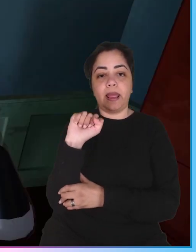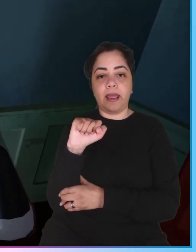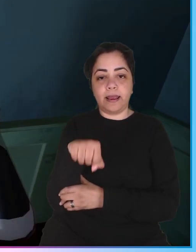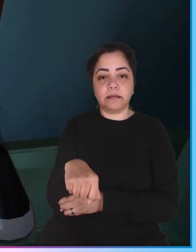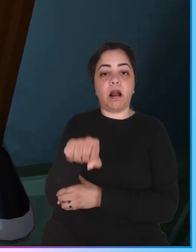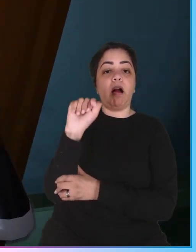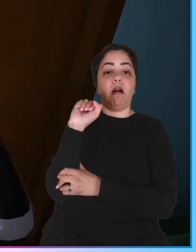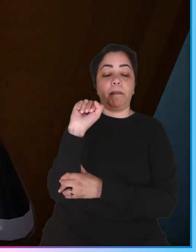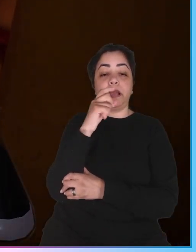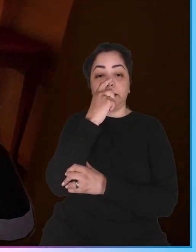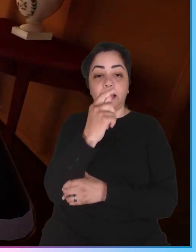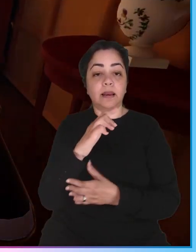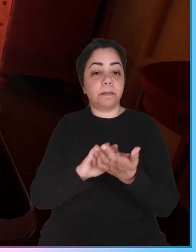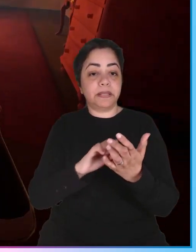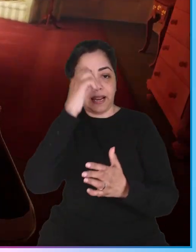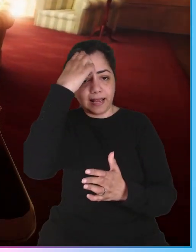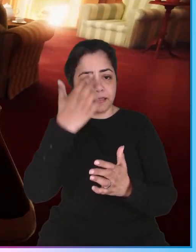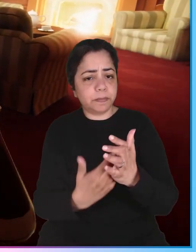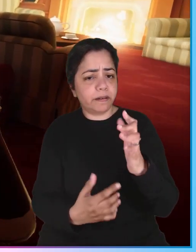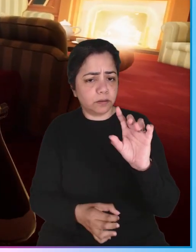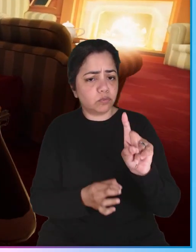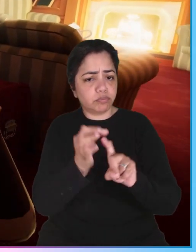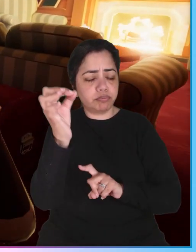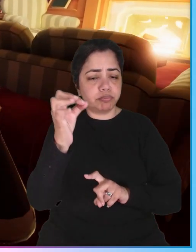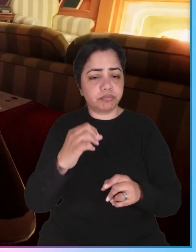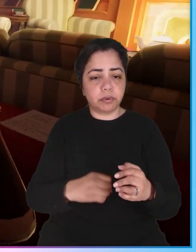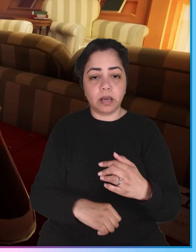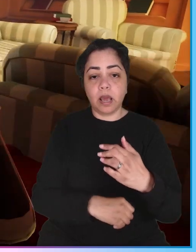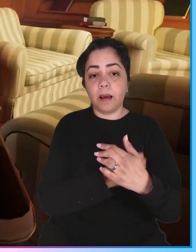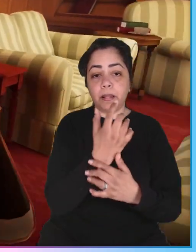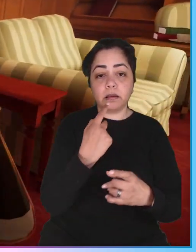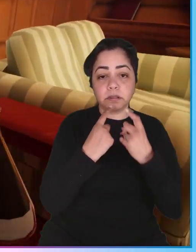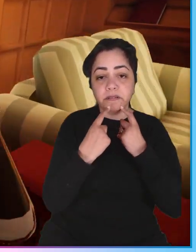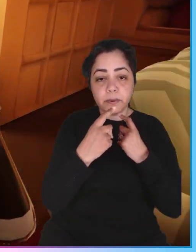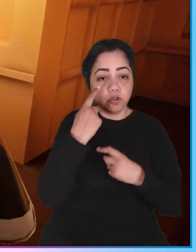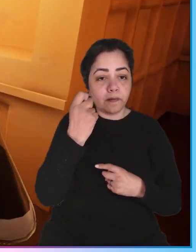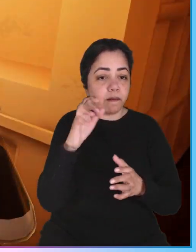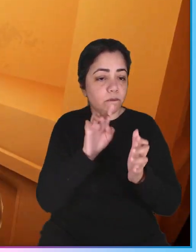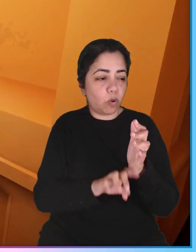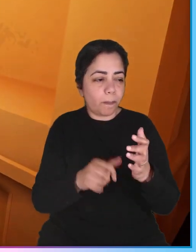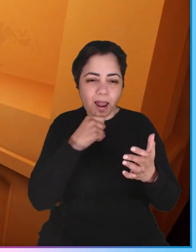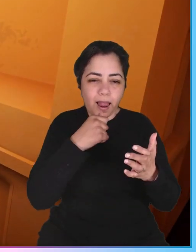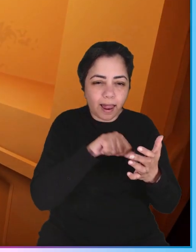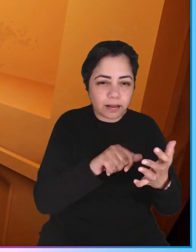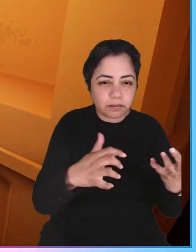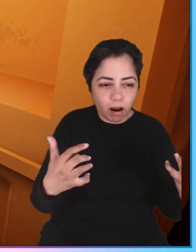If you do however feel the rush of being on the brink of a discovery, you can toggle sprint with a single button press.